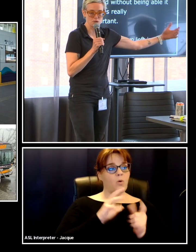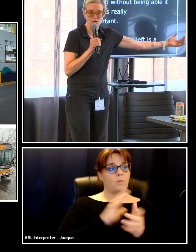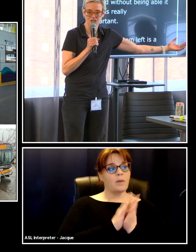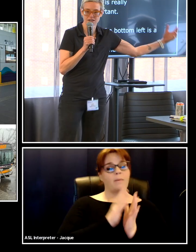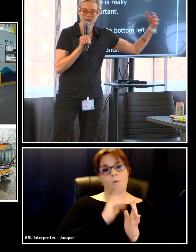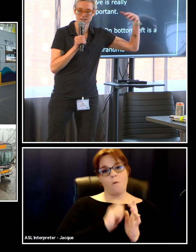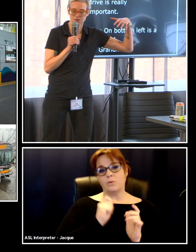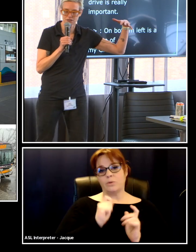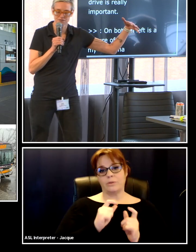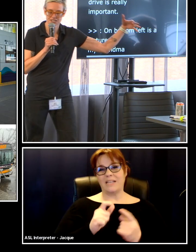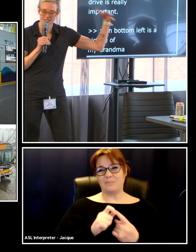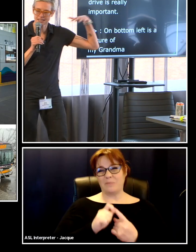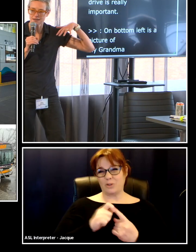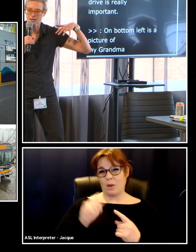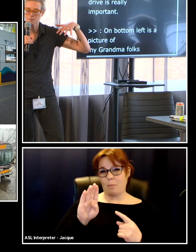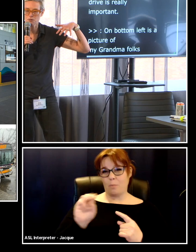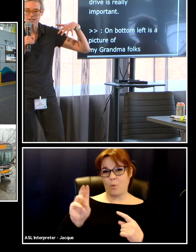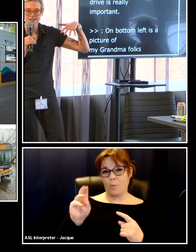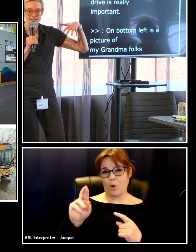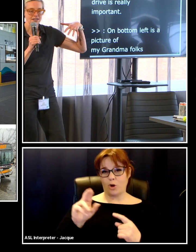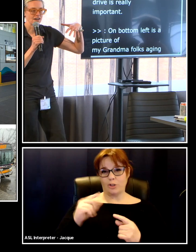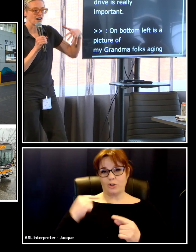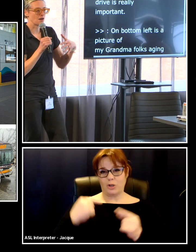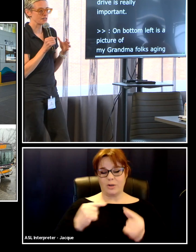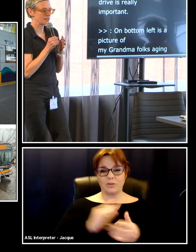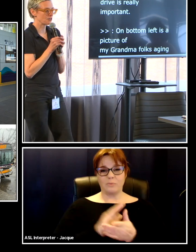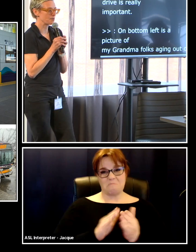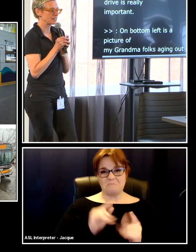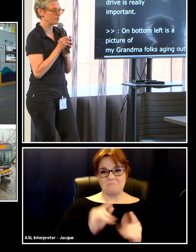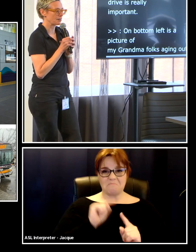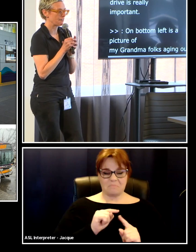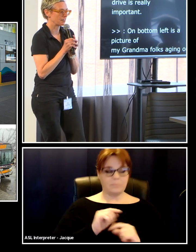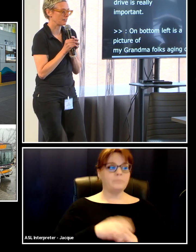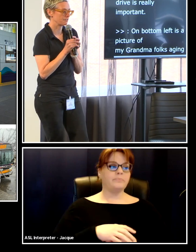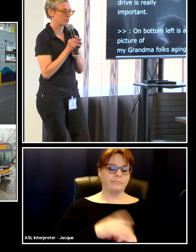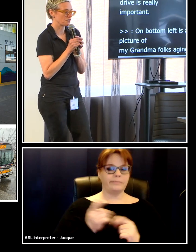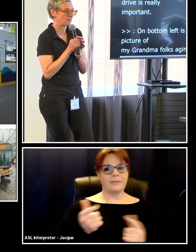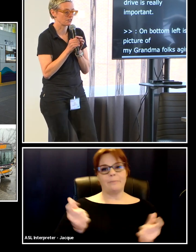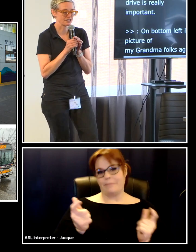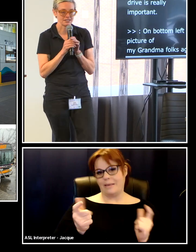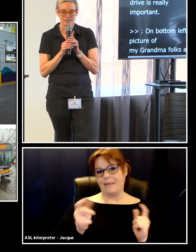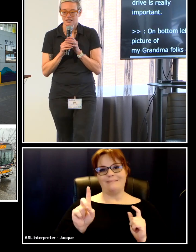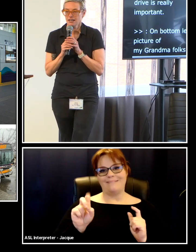boomer generation sort of reaches that that point um is another big demographic of non-drivers.